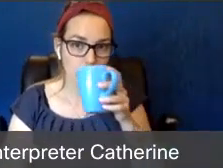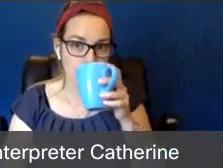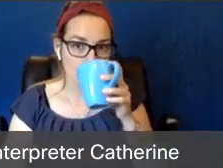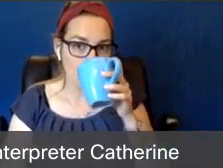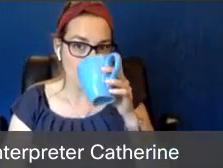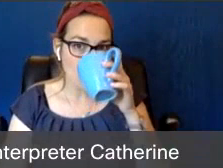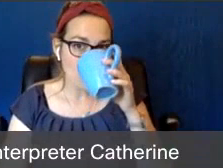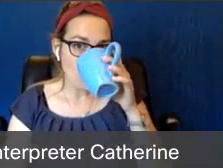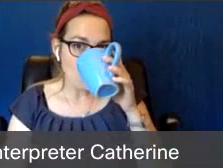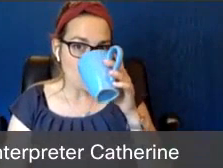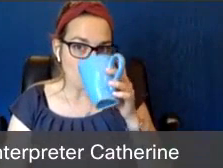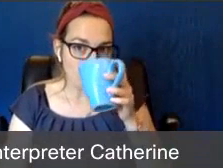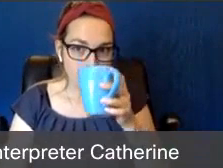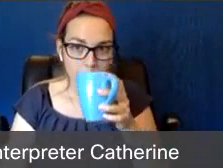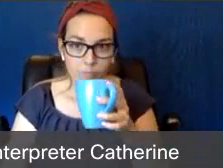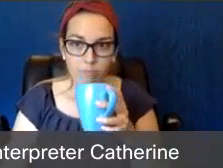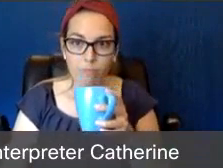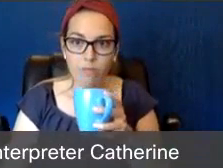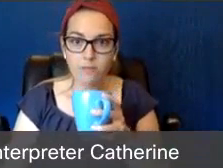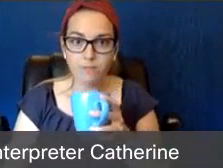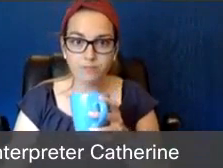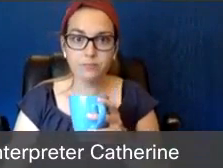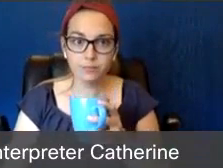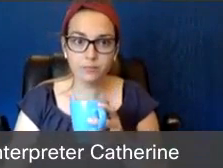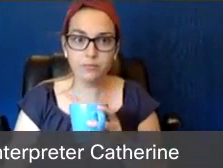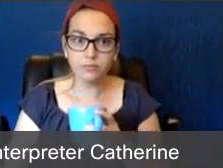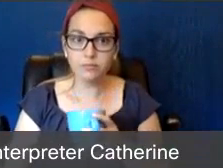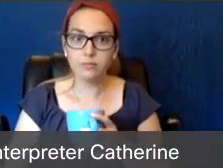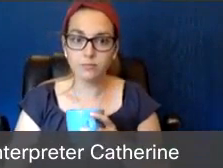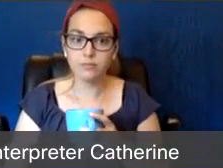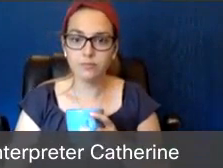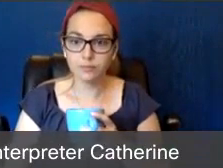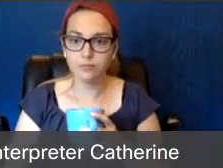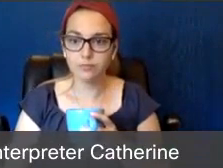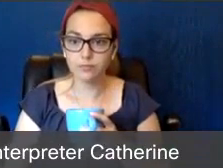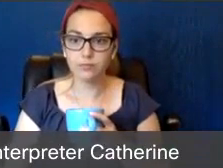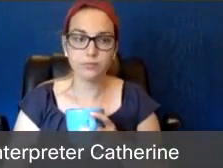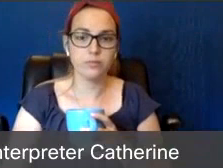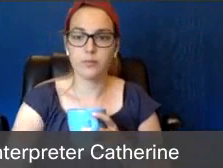in all the documents so you can understand what's being agreed to and what's being established